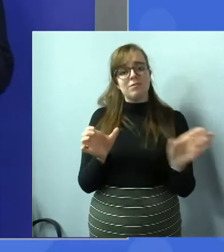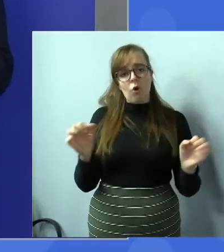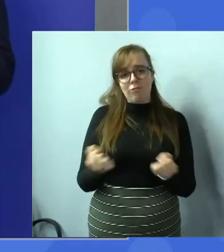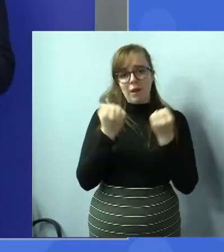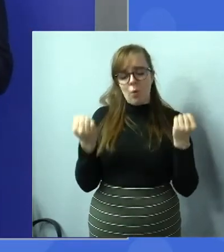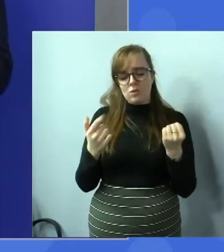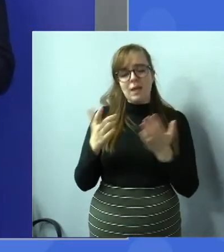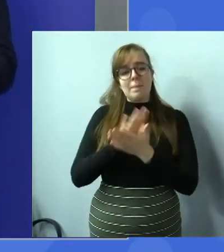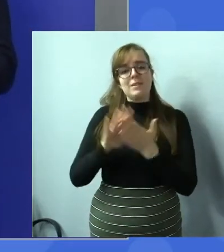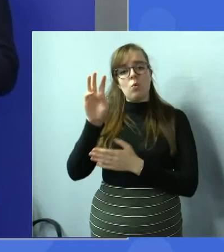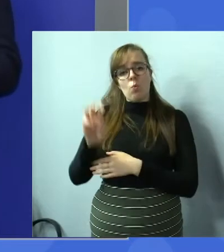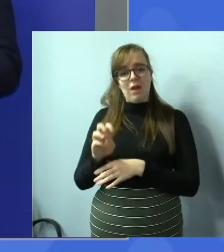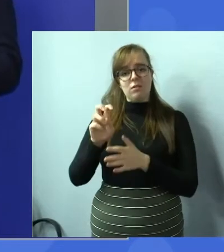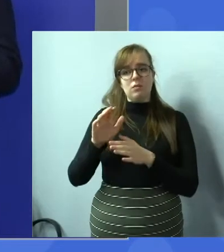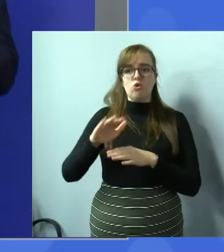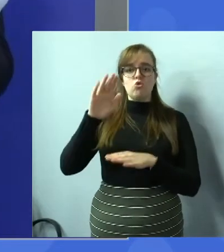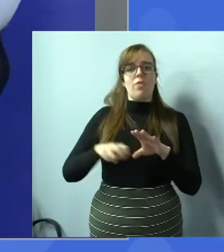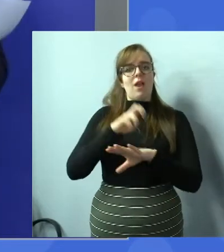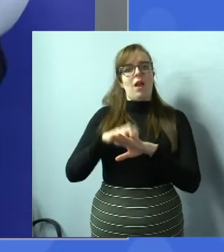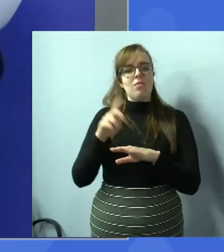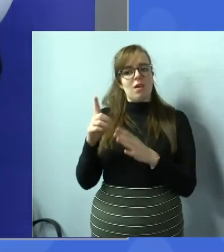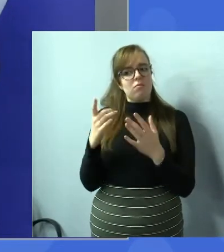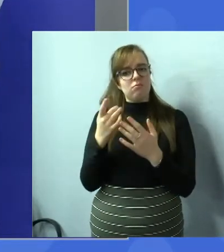and Northern Irish are quite entitled to look at the parallels that we can say